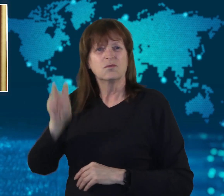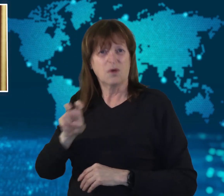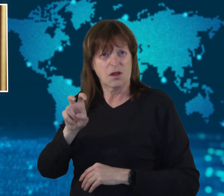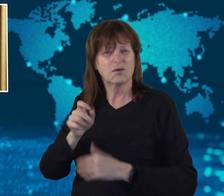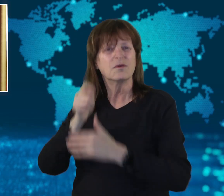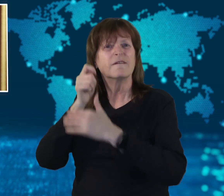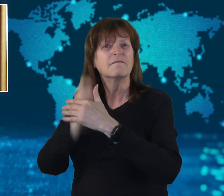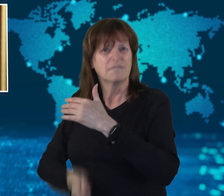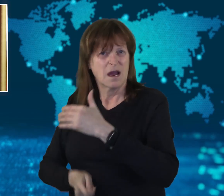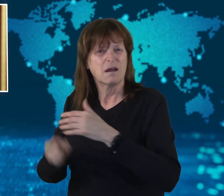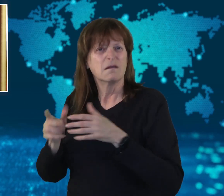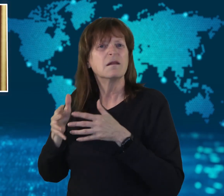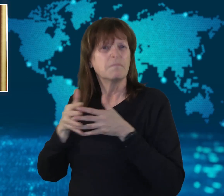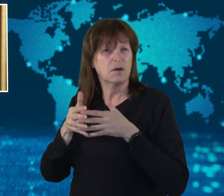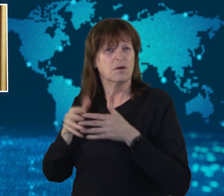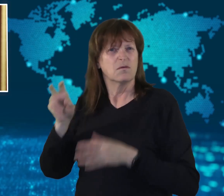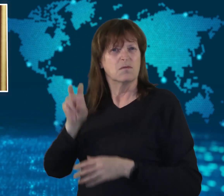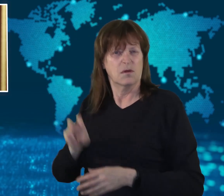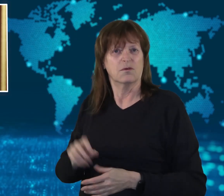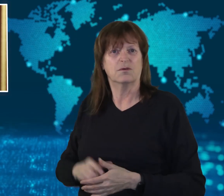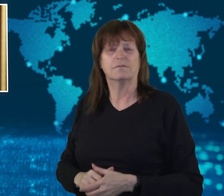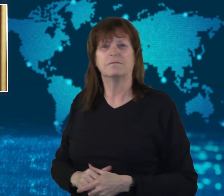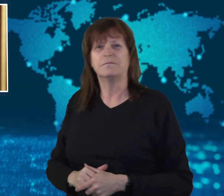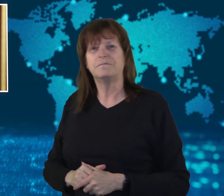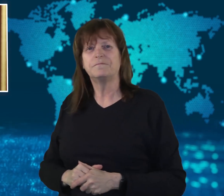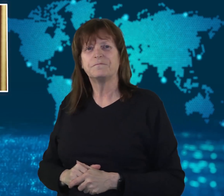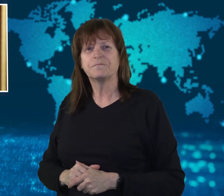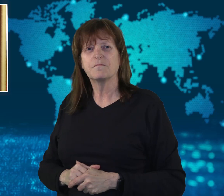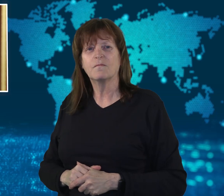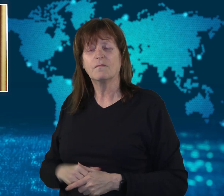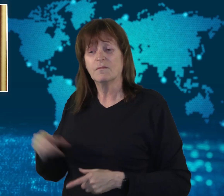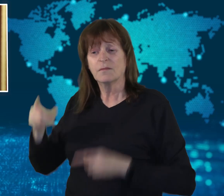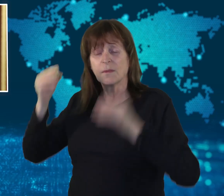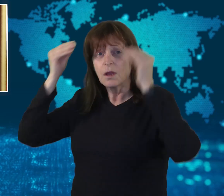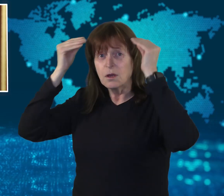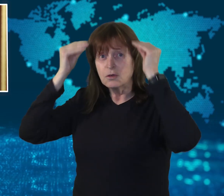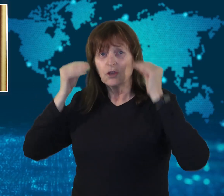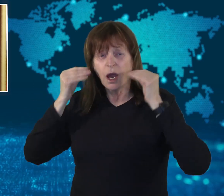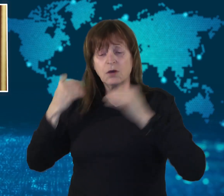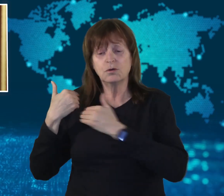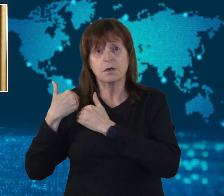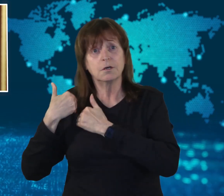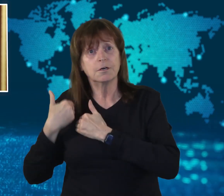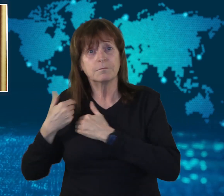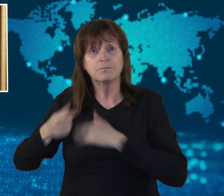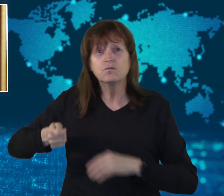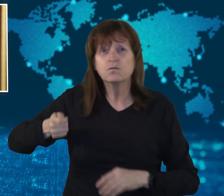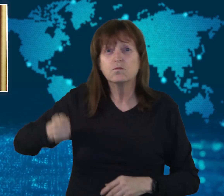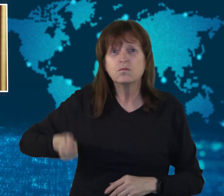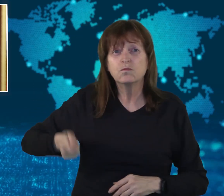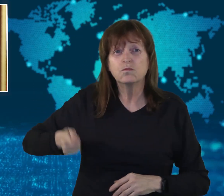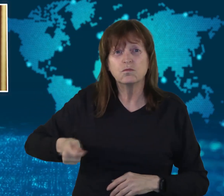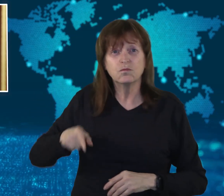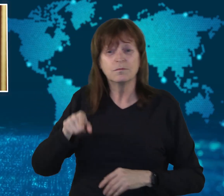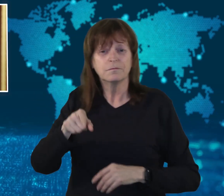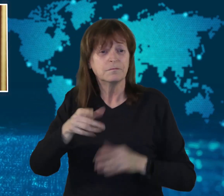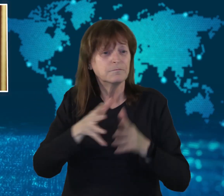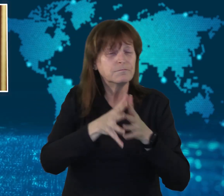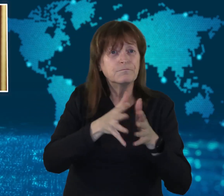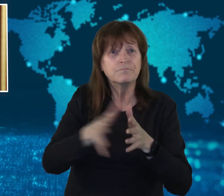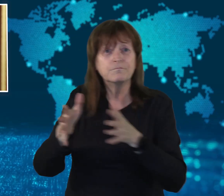The judge presiding over the case has been sanctioned